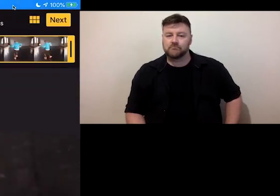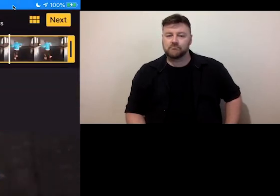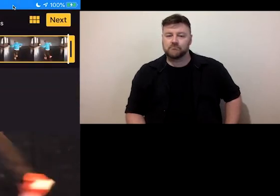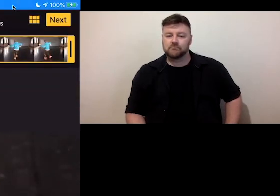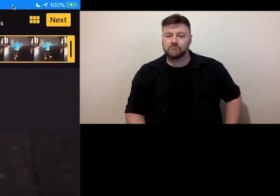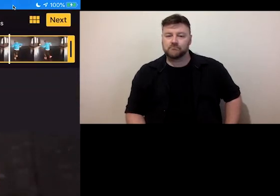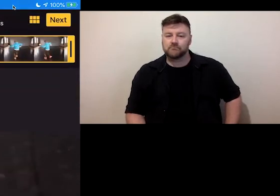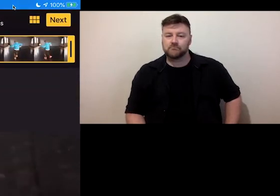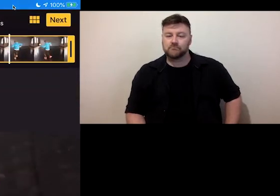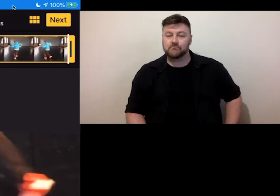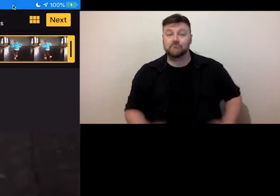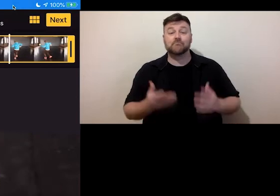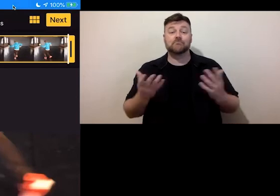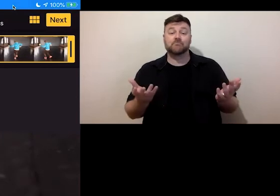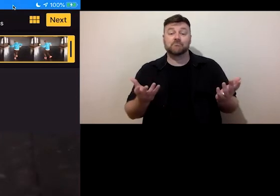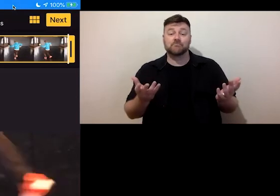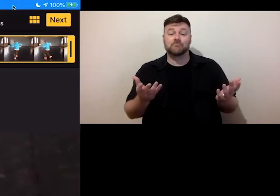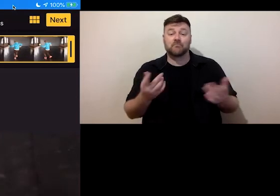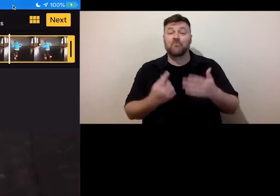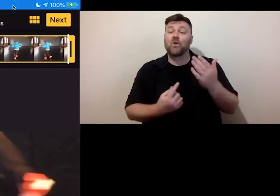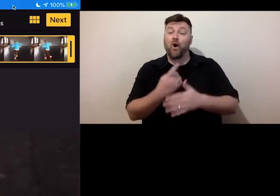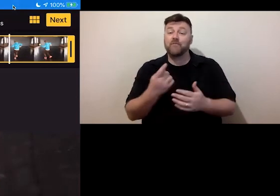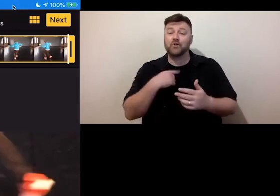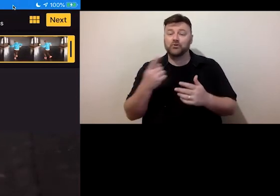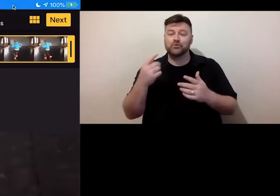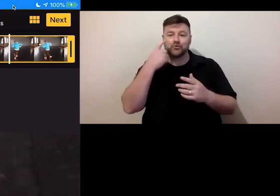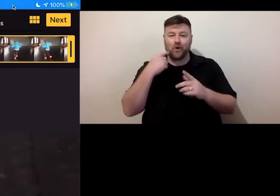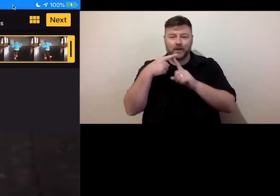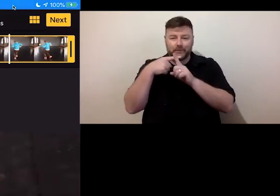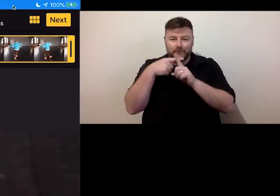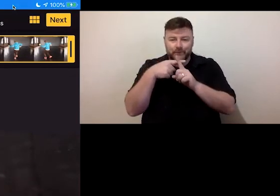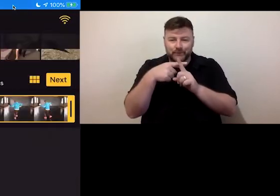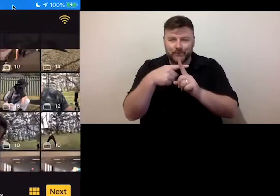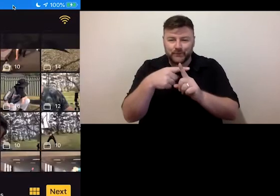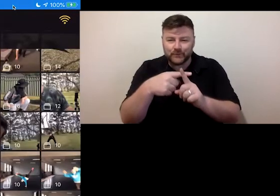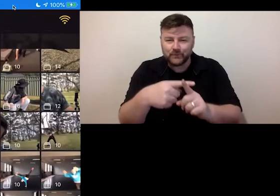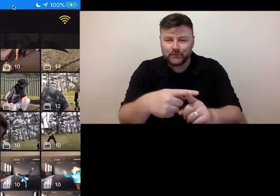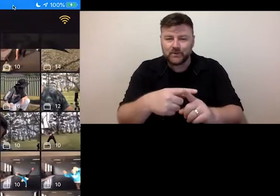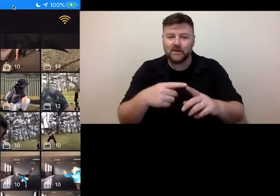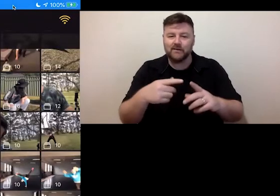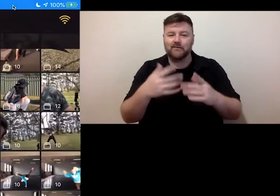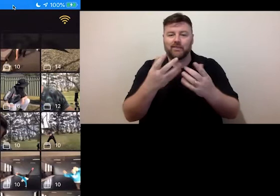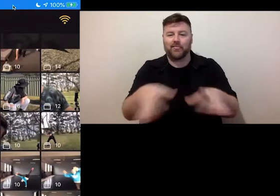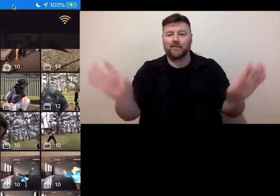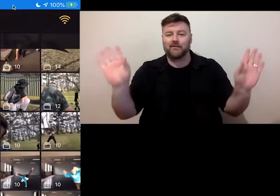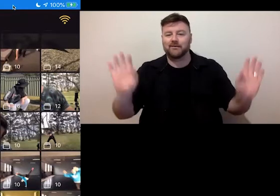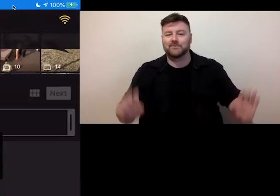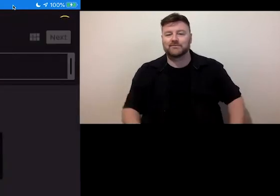Well, this also often happens - that you try and pin down the thing is that you're curious about, and you work it.